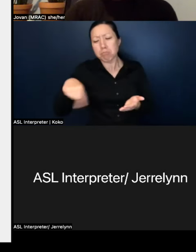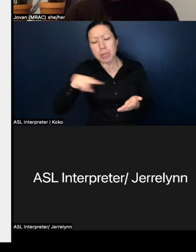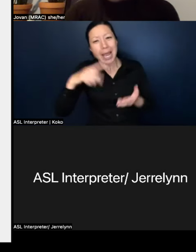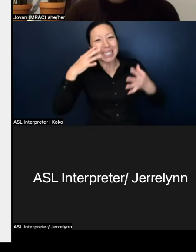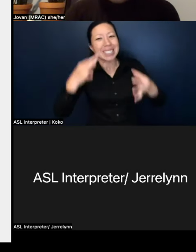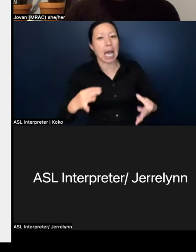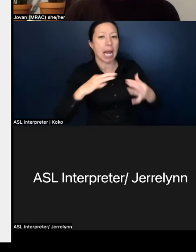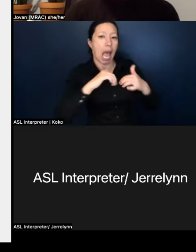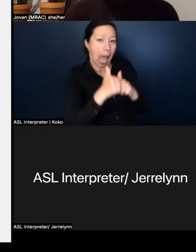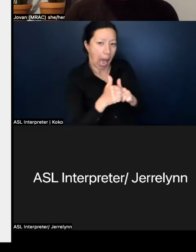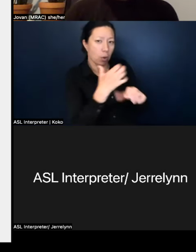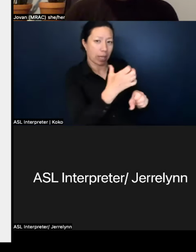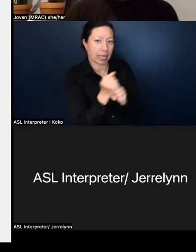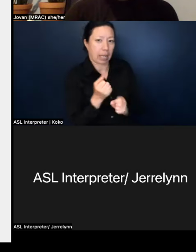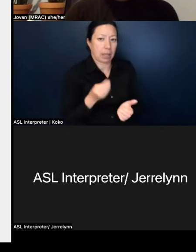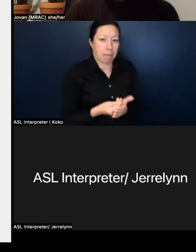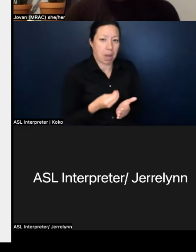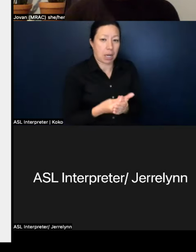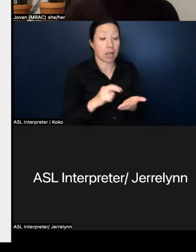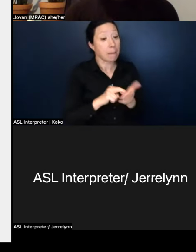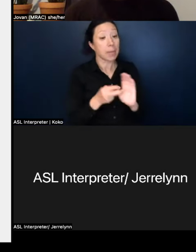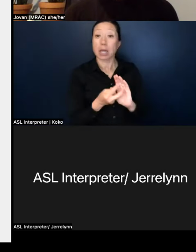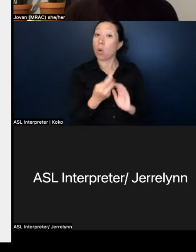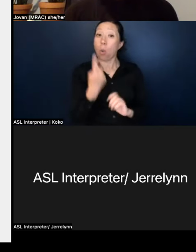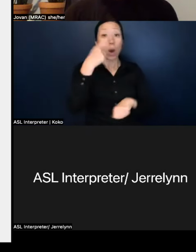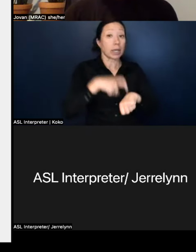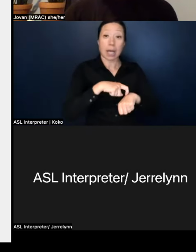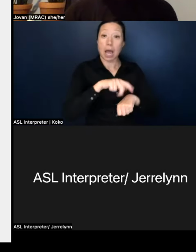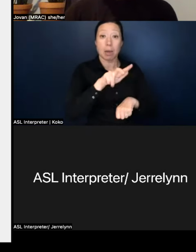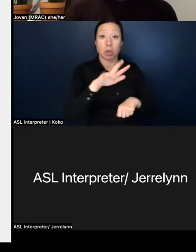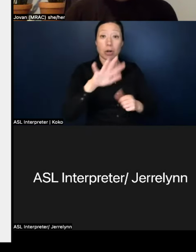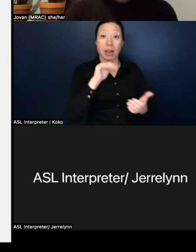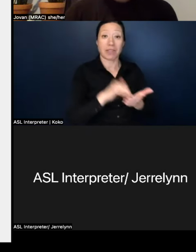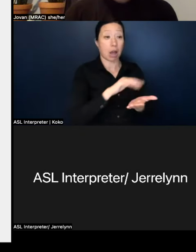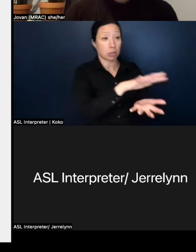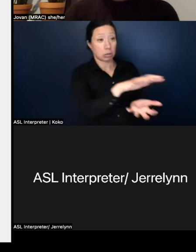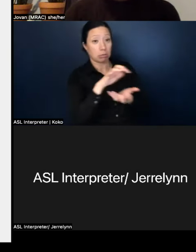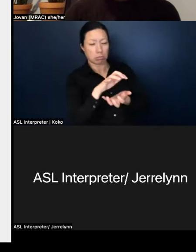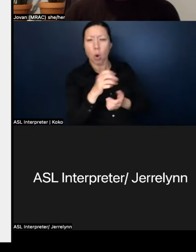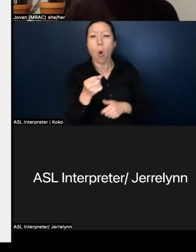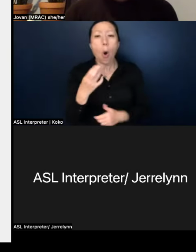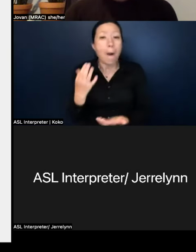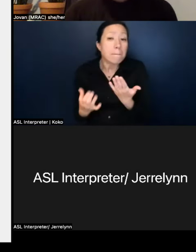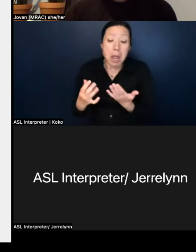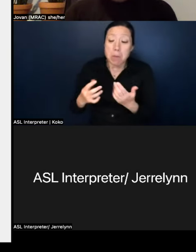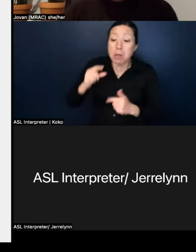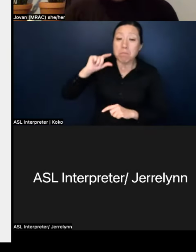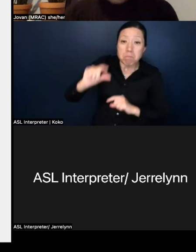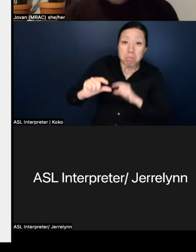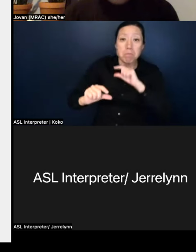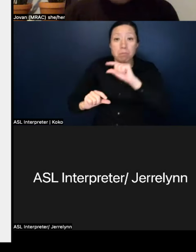Whether it's all in one lump sum over the course of the two-year cohort period, monthly, et cetera.